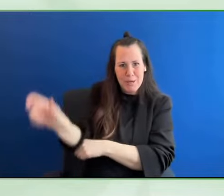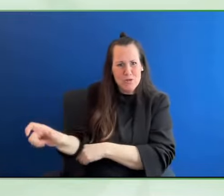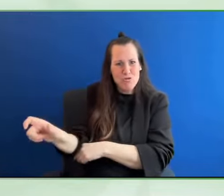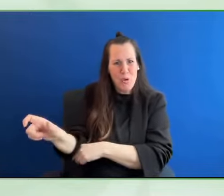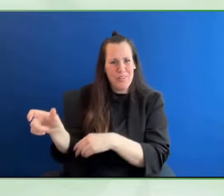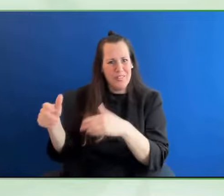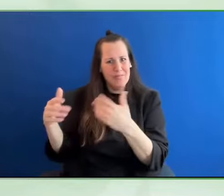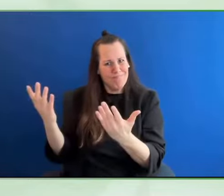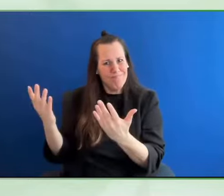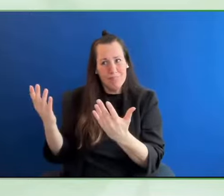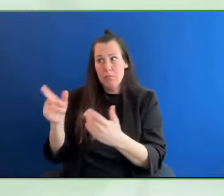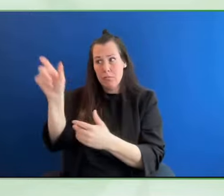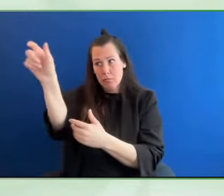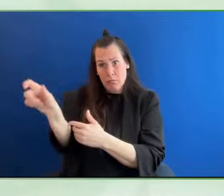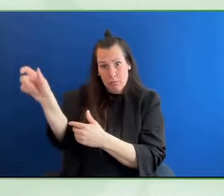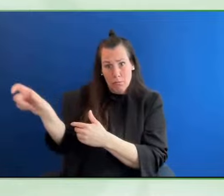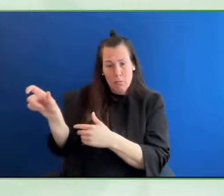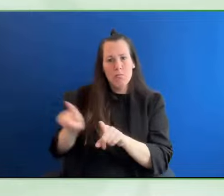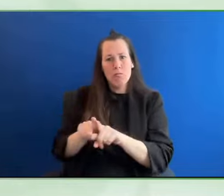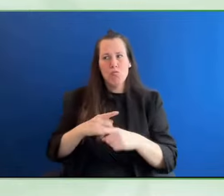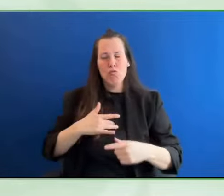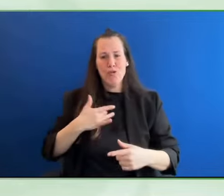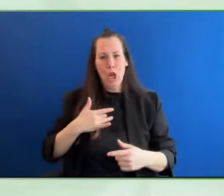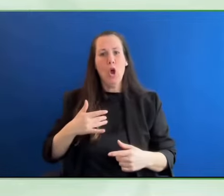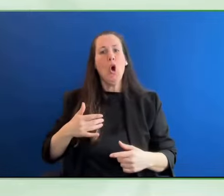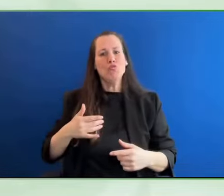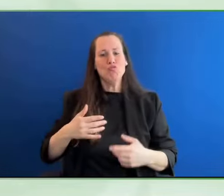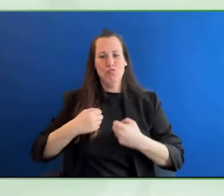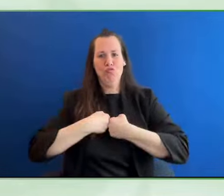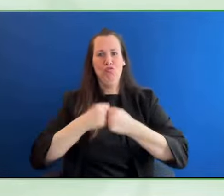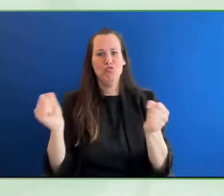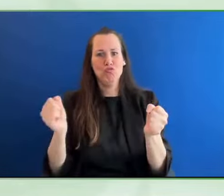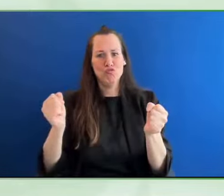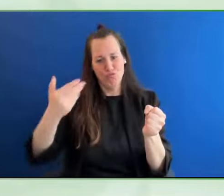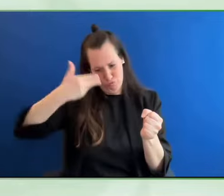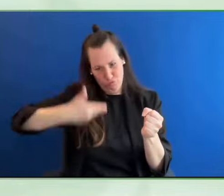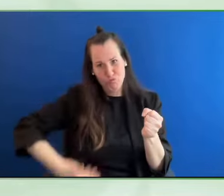going. As long as we can keep on talking and going, we are on the right path and everybody at